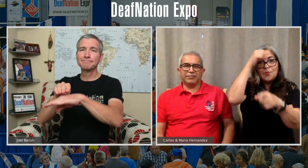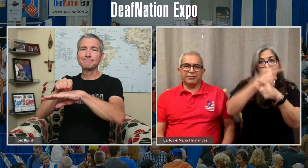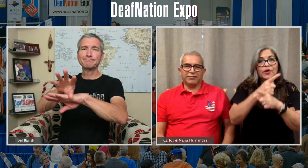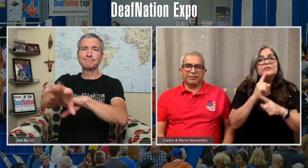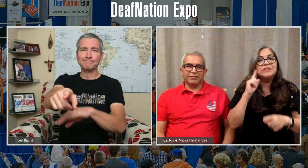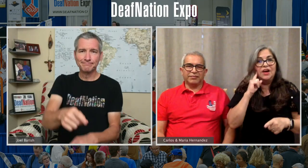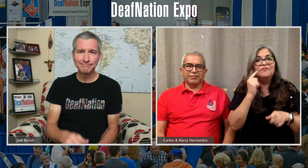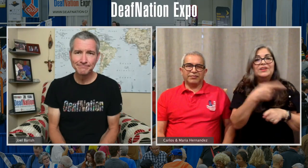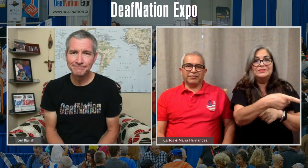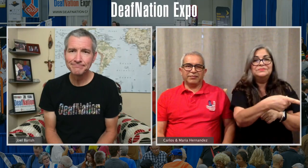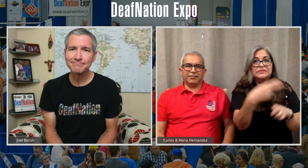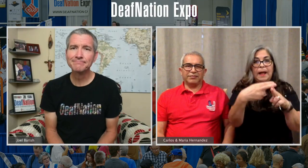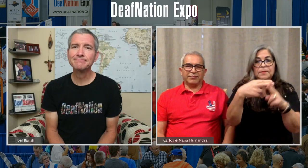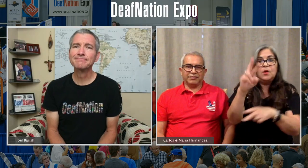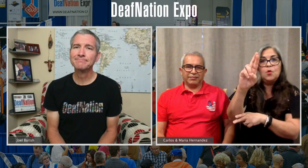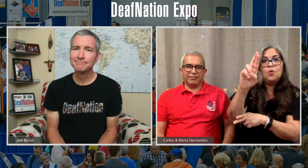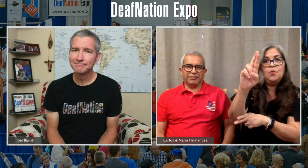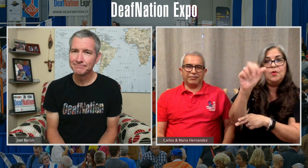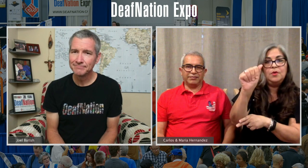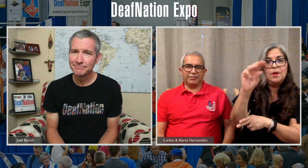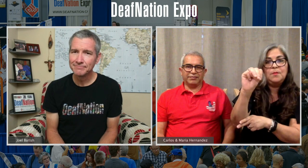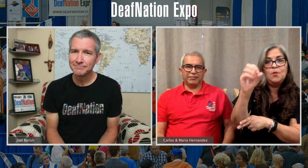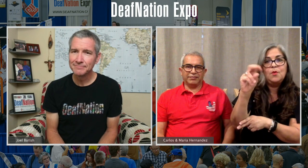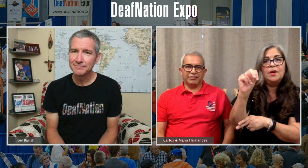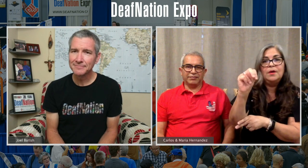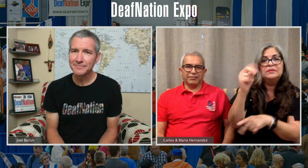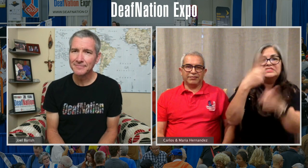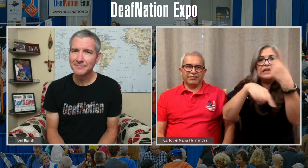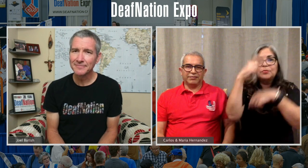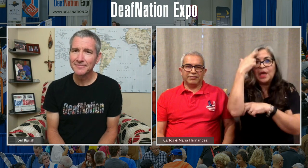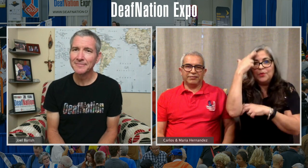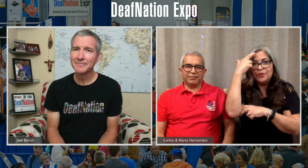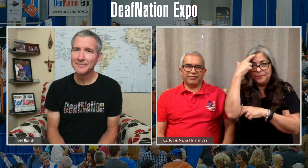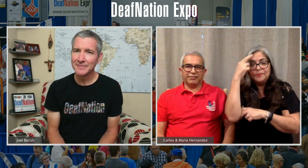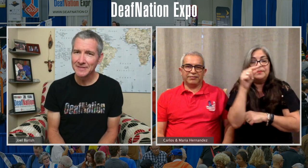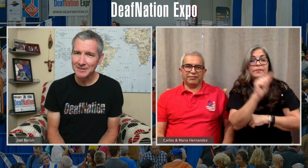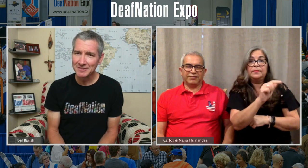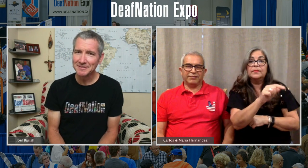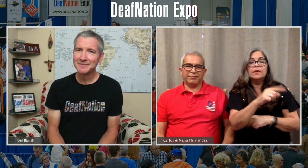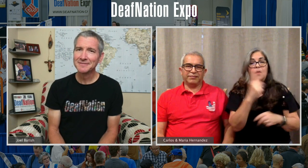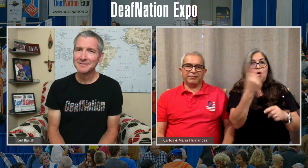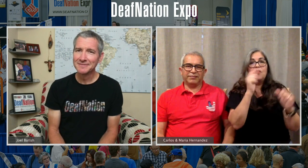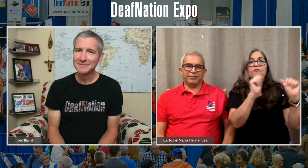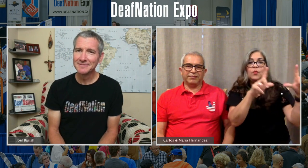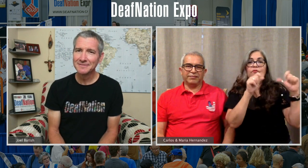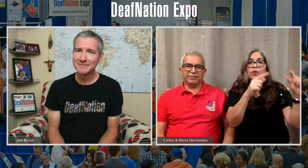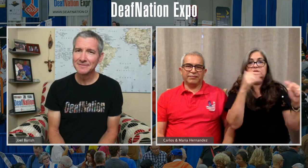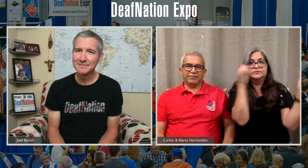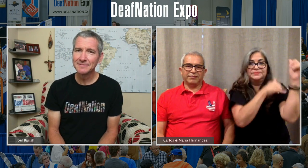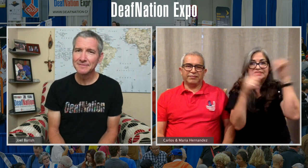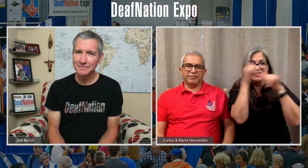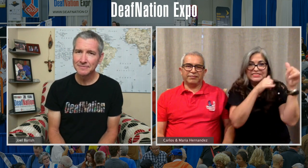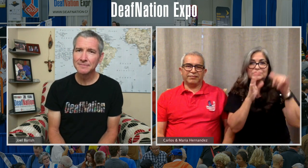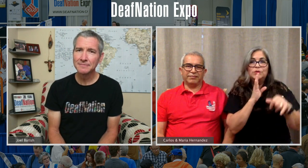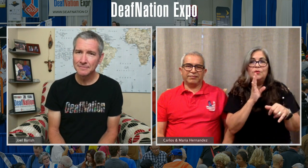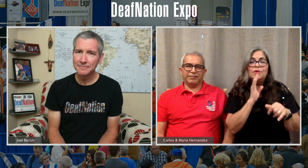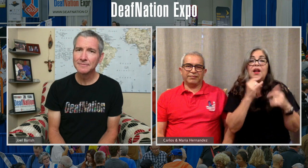My deaf brother’s name is Ramon, signed Ramon. He always did videos being silly.